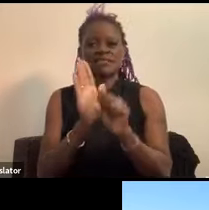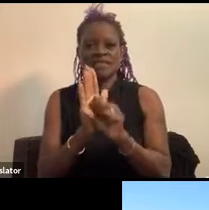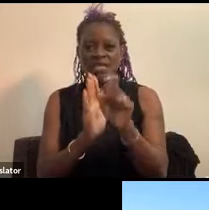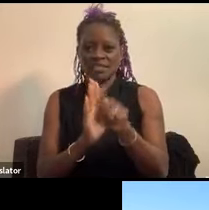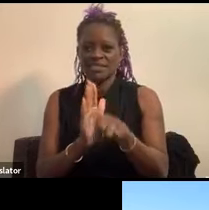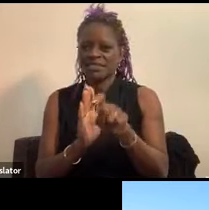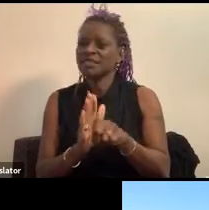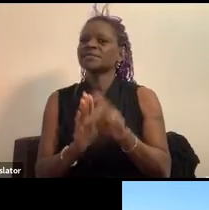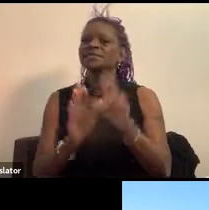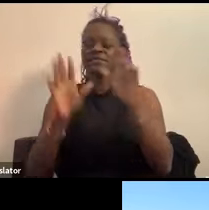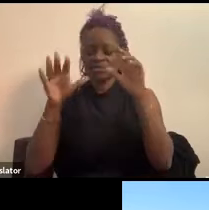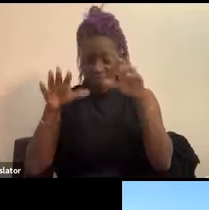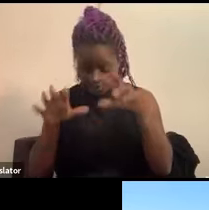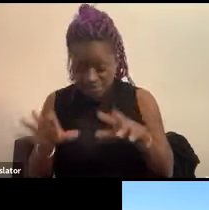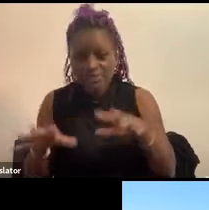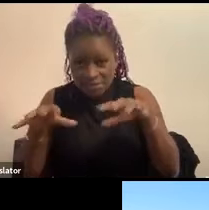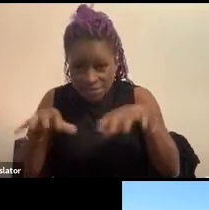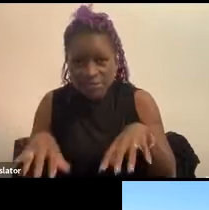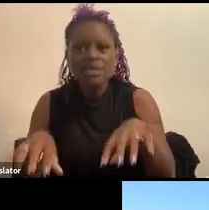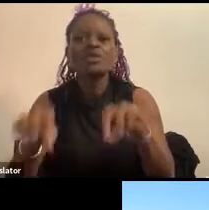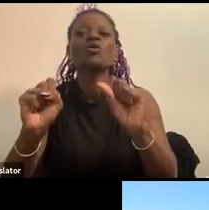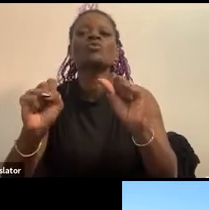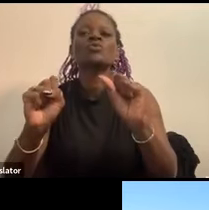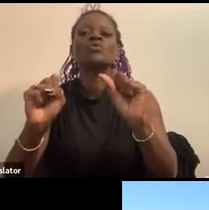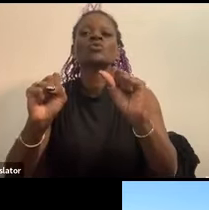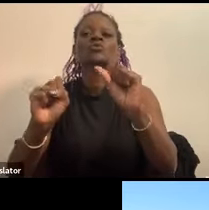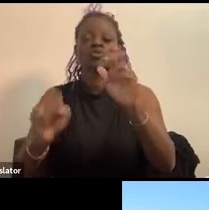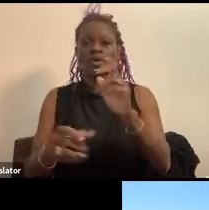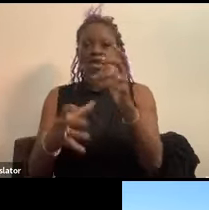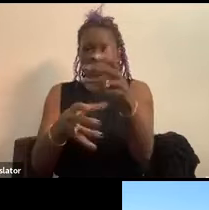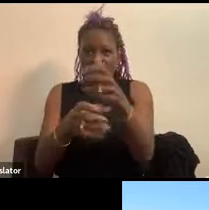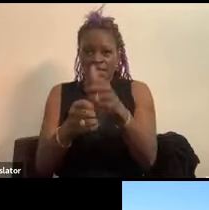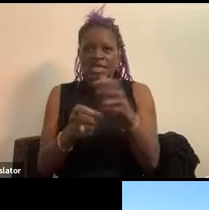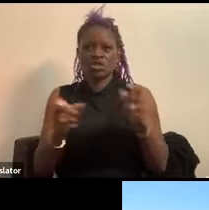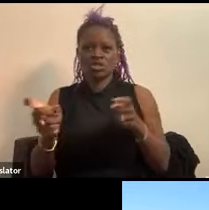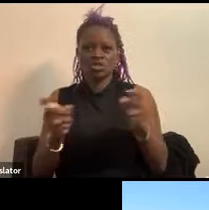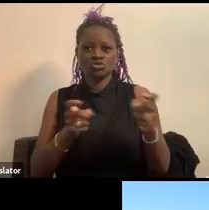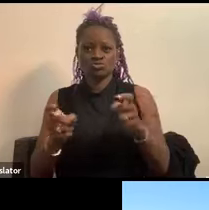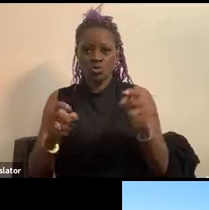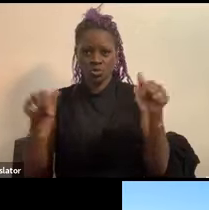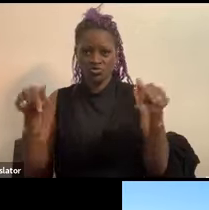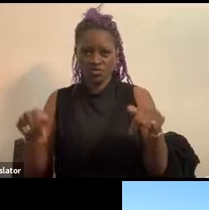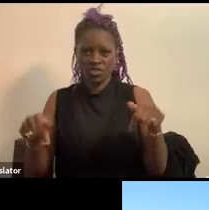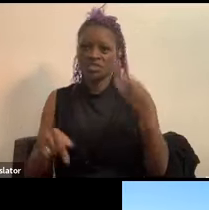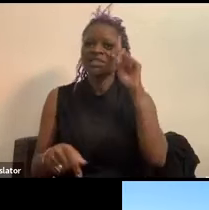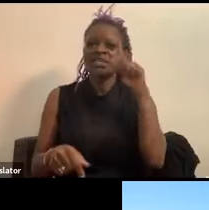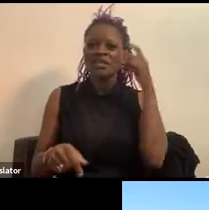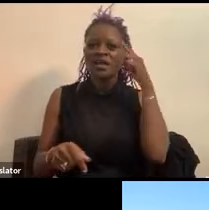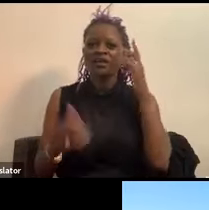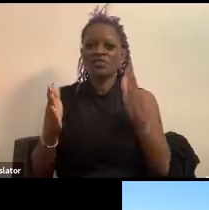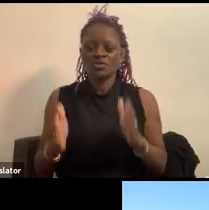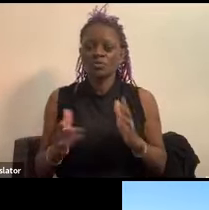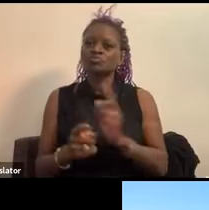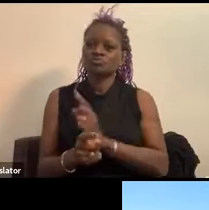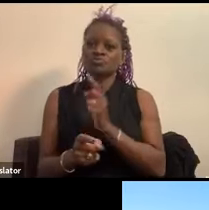covid-19 and get the upper hand on the pandemic. Governor Newsom is absolutely right because the Delta variant is so